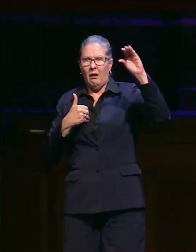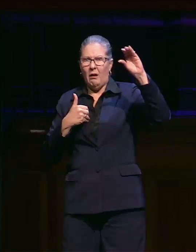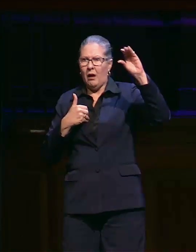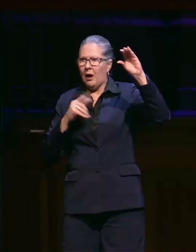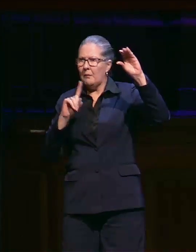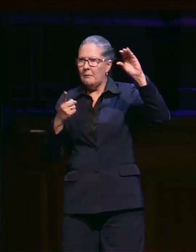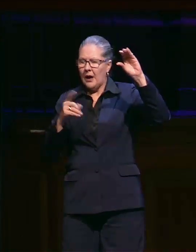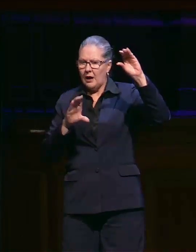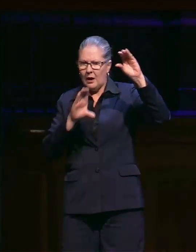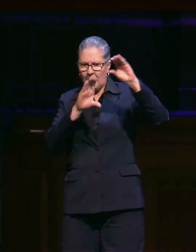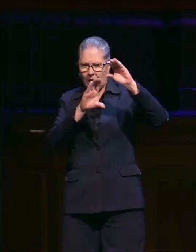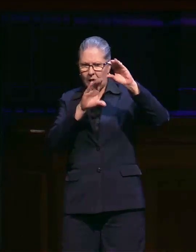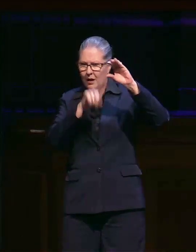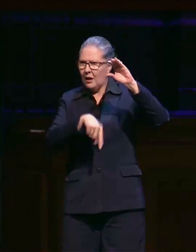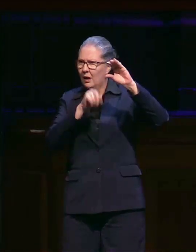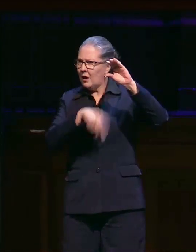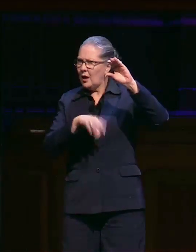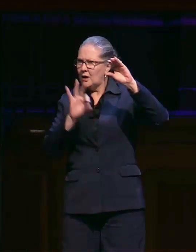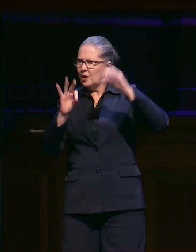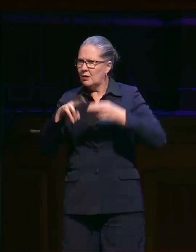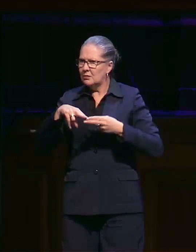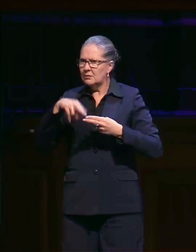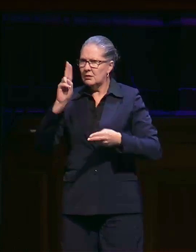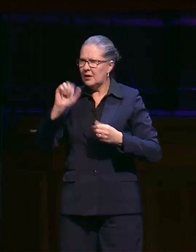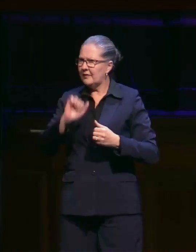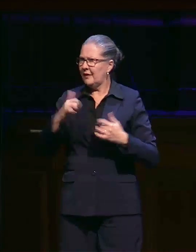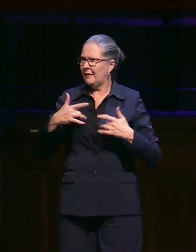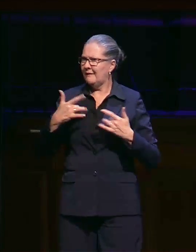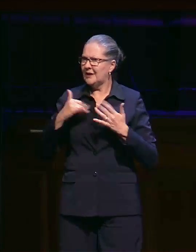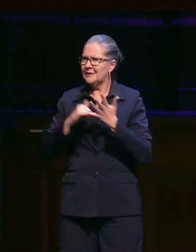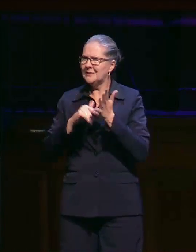their incomes or their living standards over decades inequalities that deepened